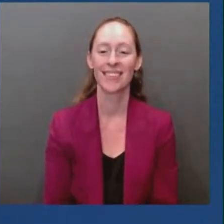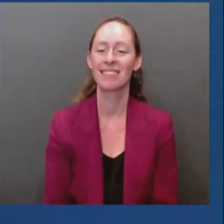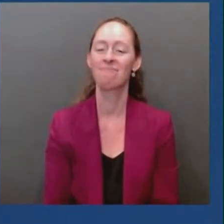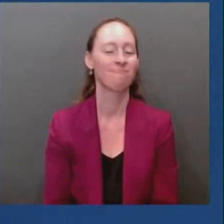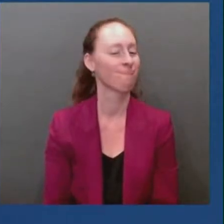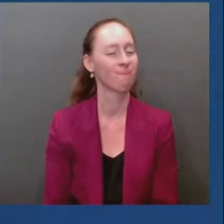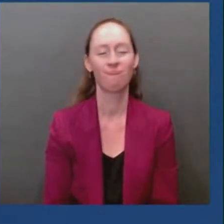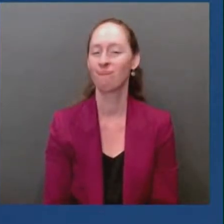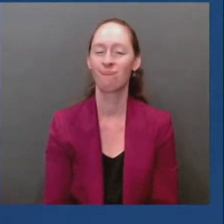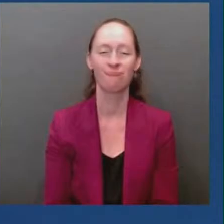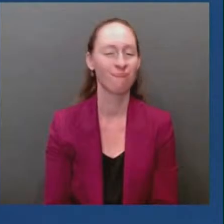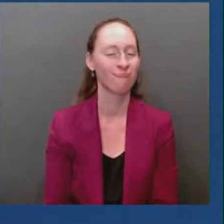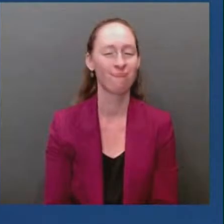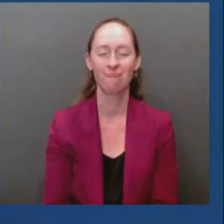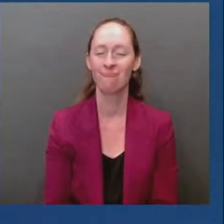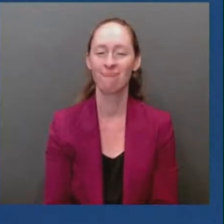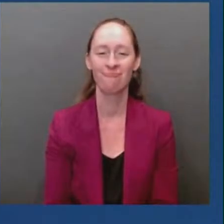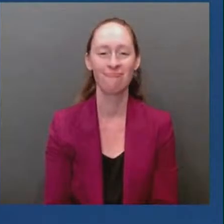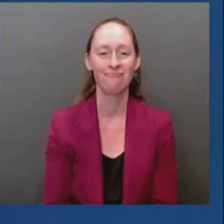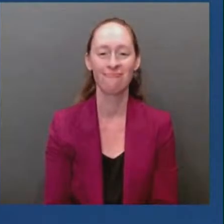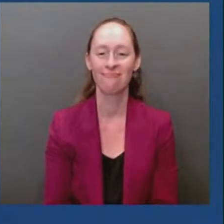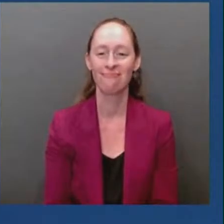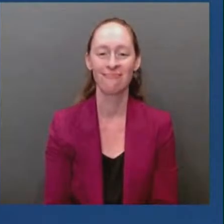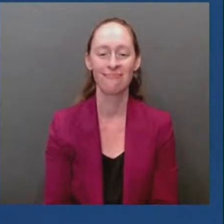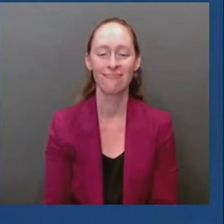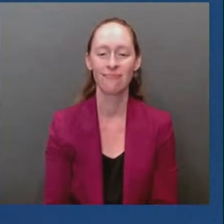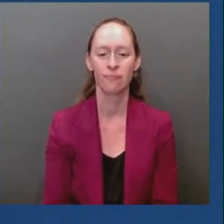NO EDITS, BUT MAYBE TO